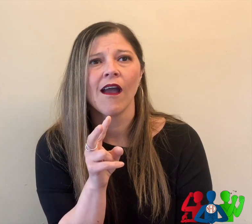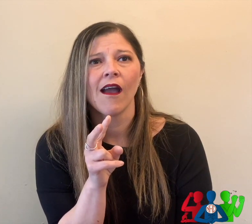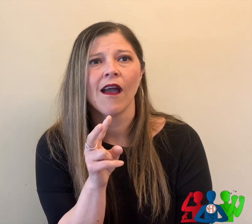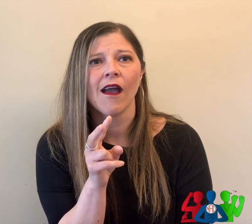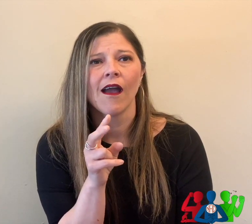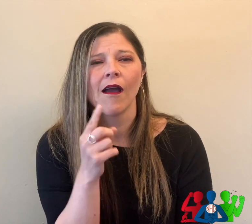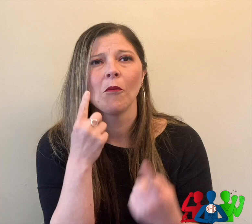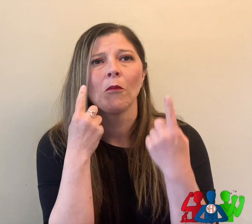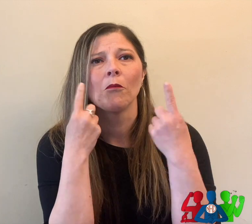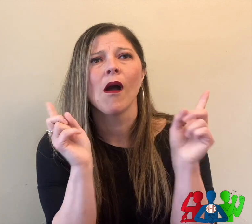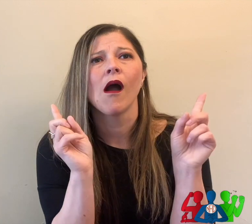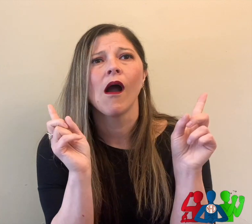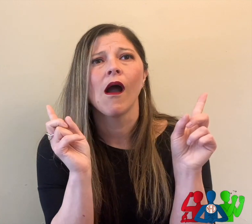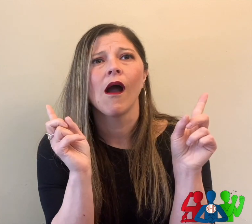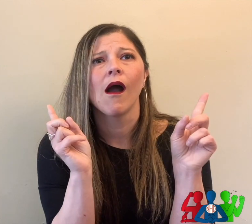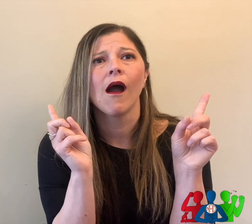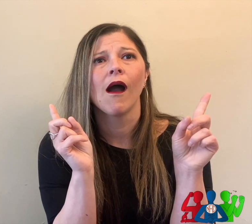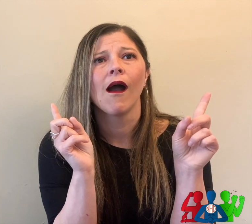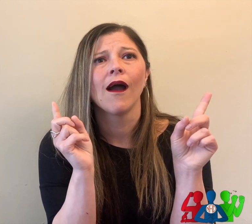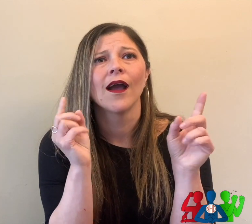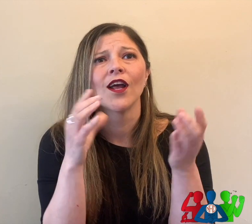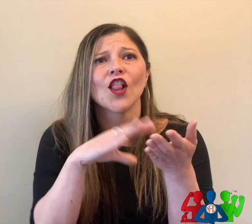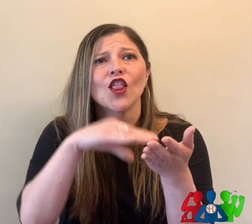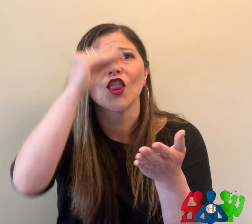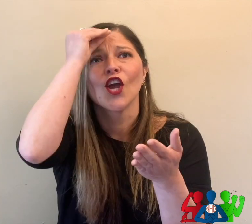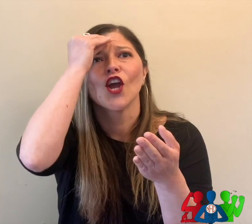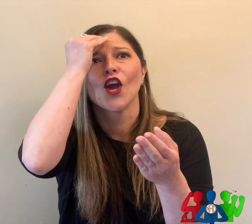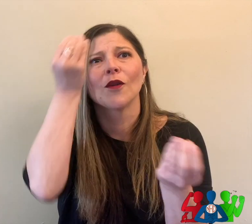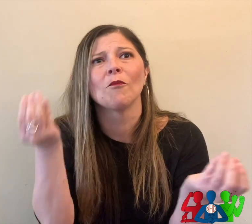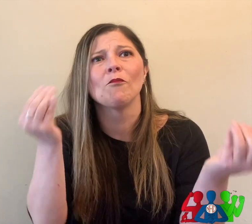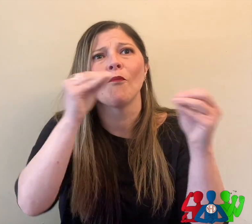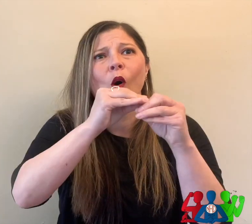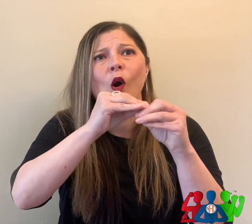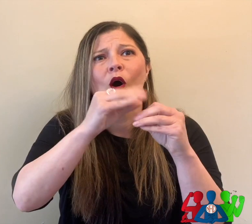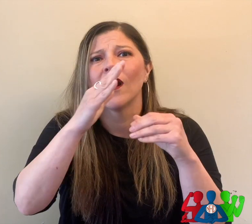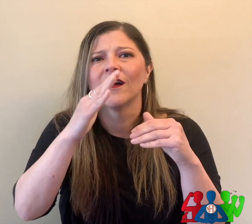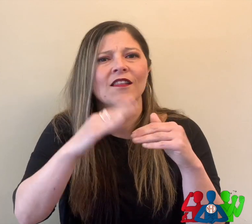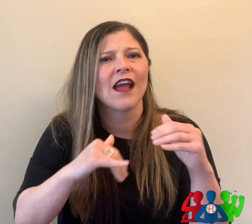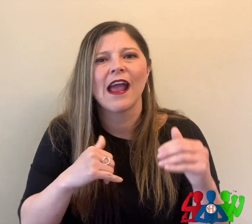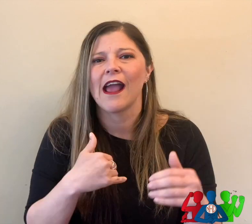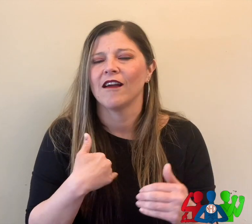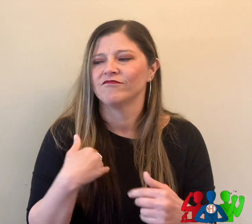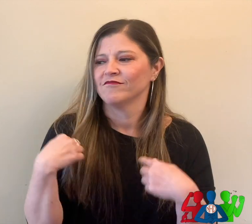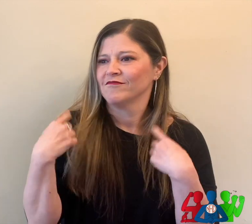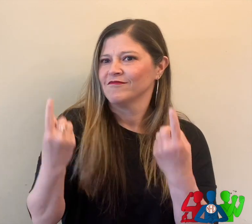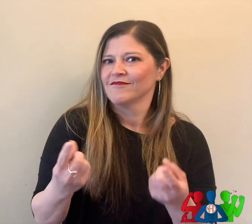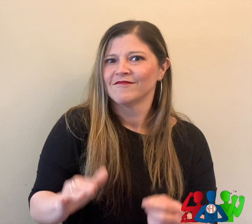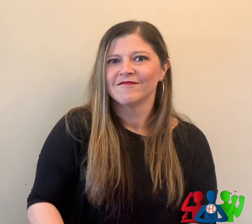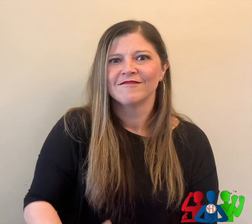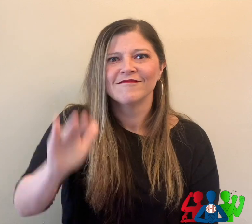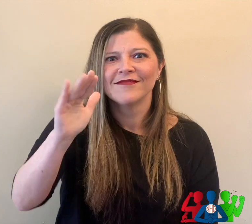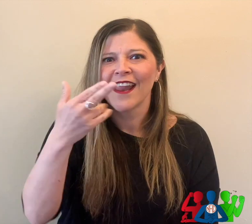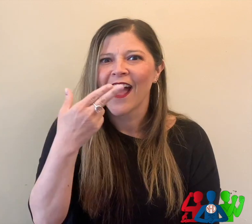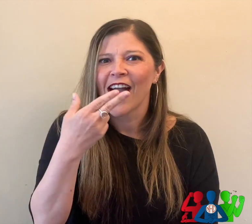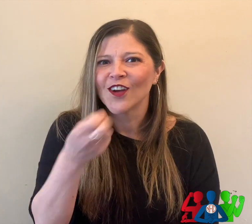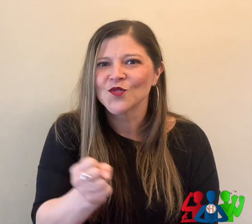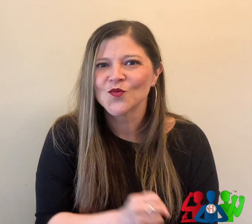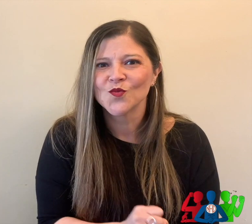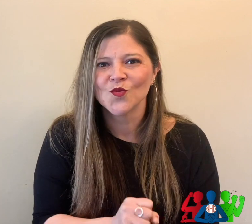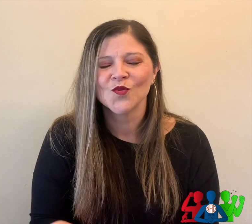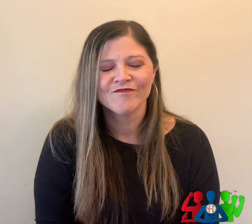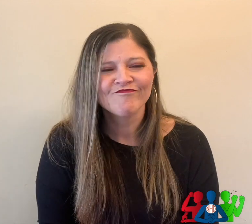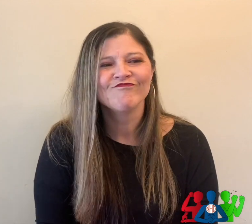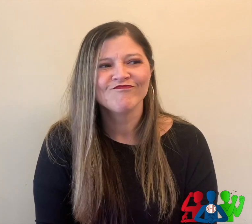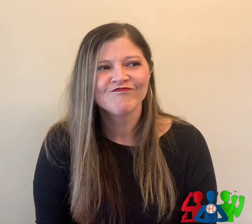fascinated by the language. And I felt to myself, finally, I'm in an environment where I can